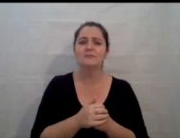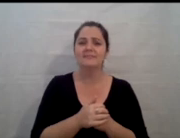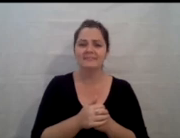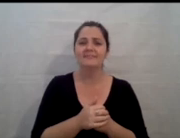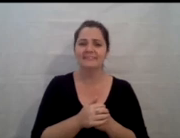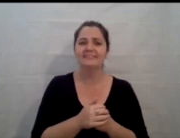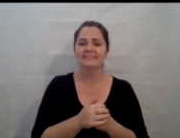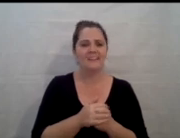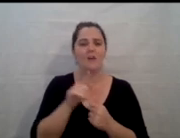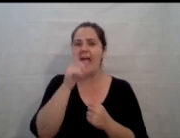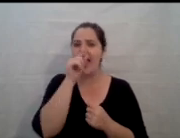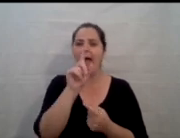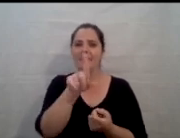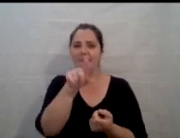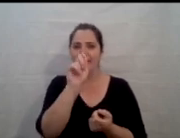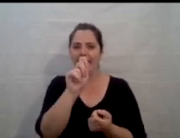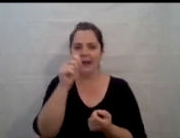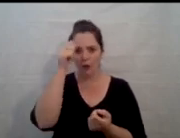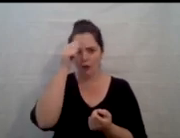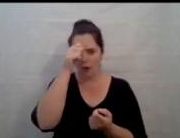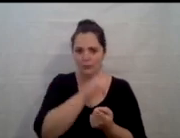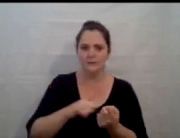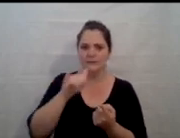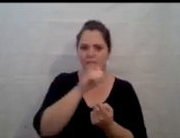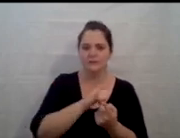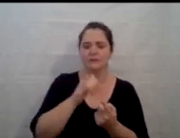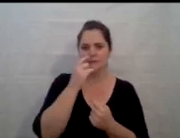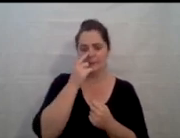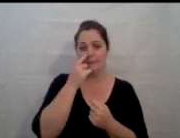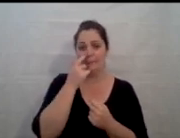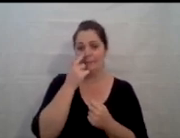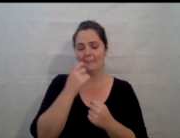legible again, you can pick out all of the individual parts. Now if we go on to the next slide, this is the